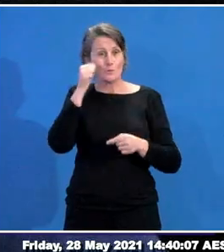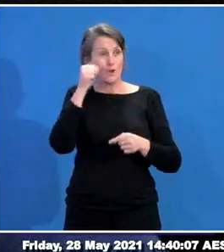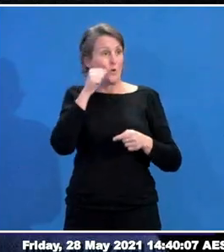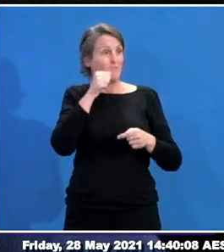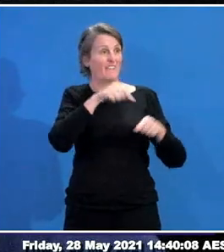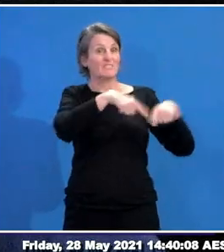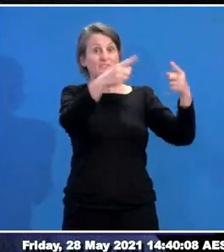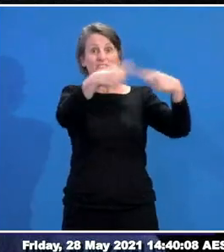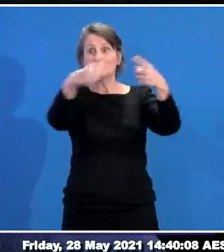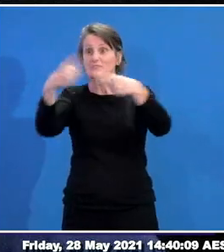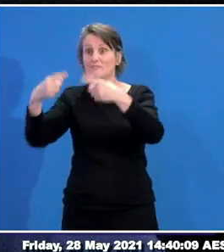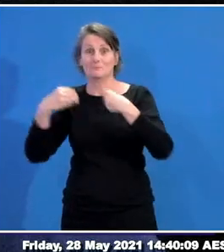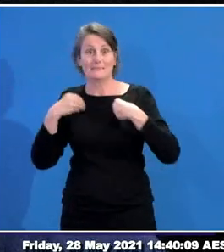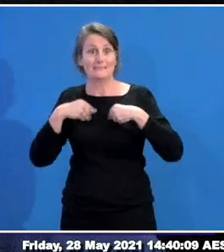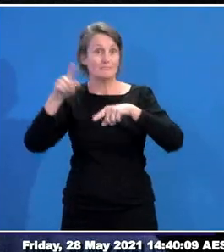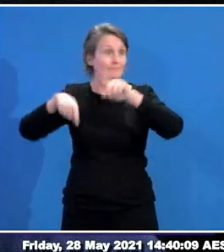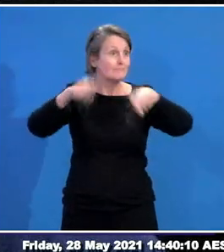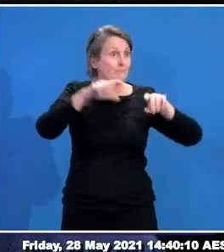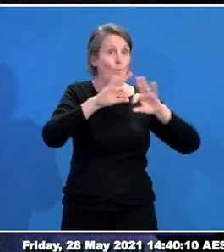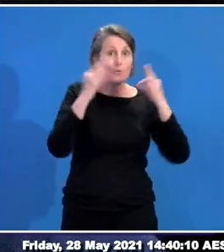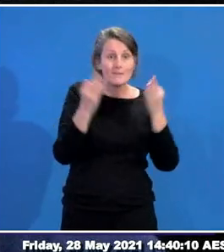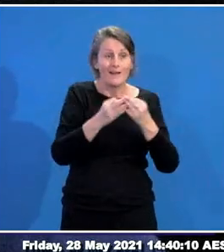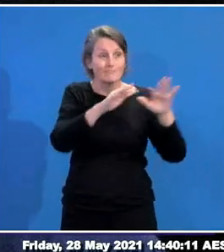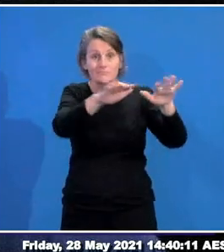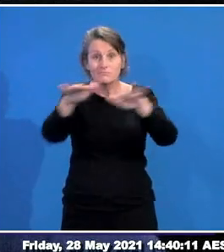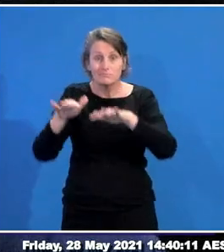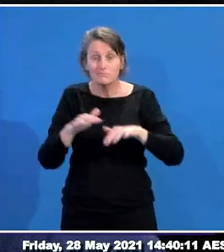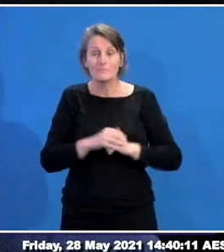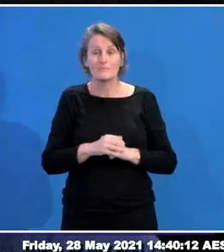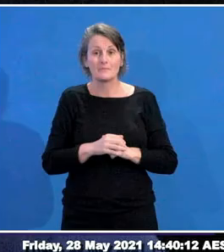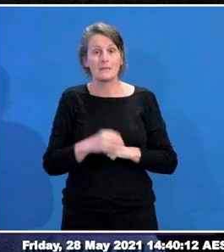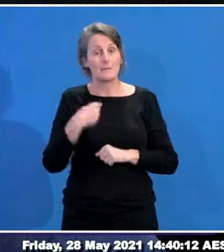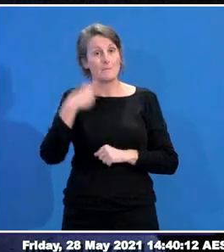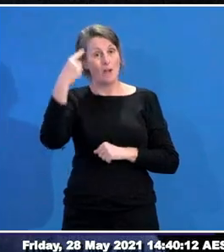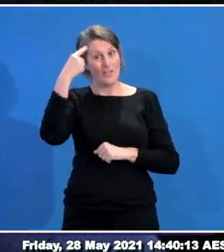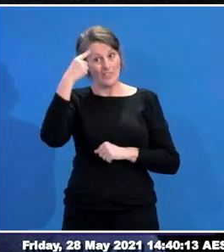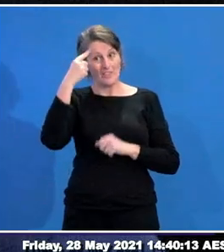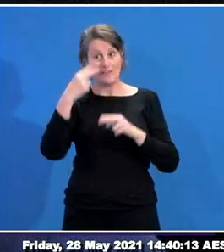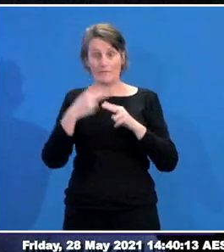But I think a feature of this first period for the Commission has also